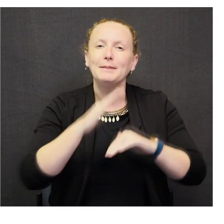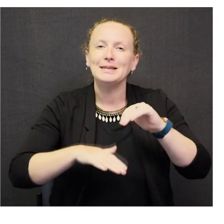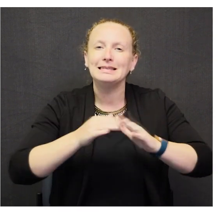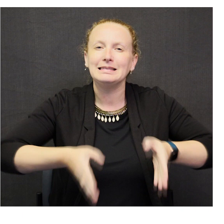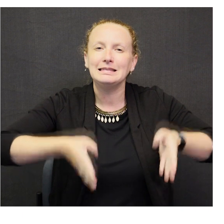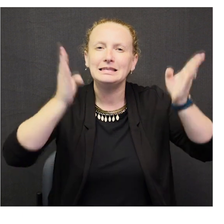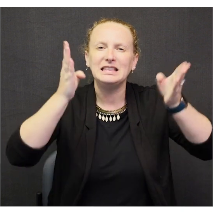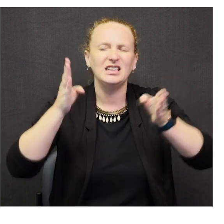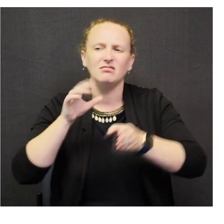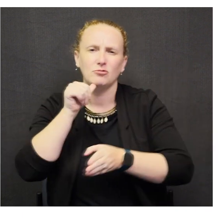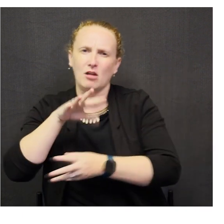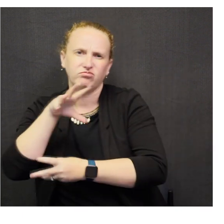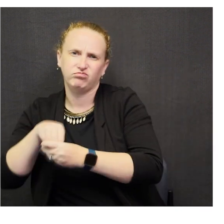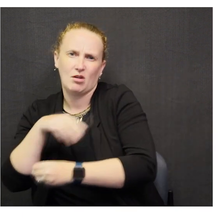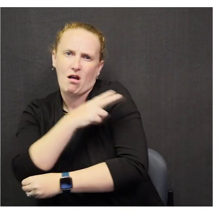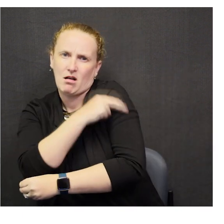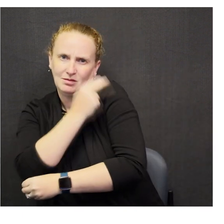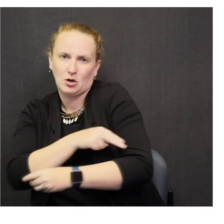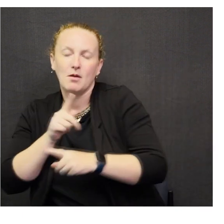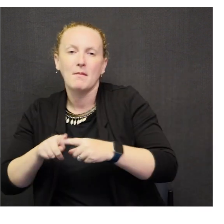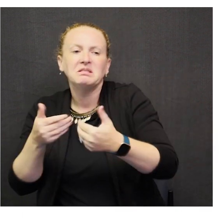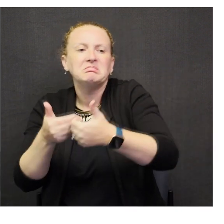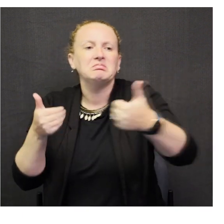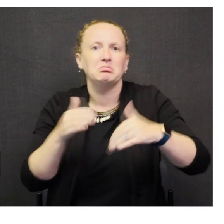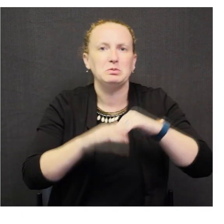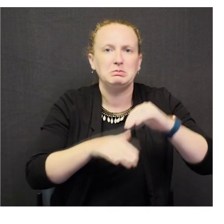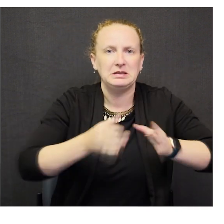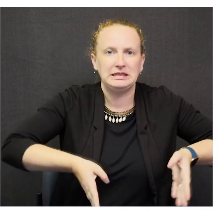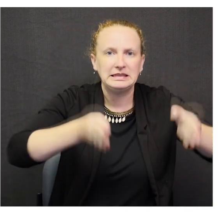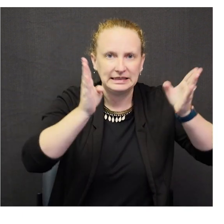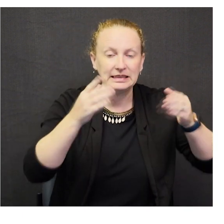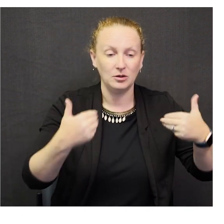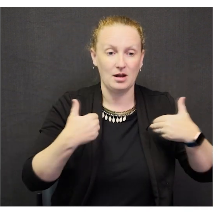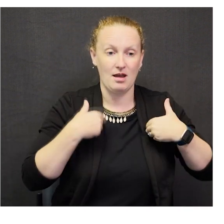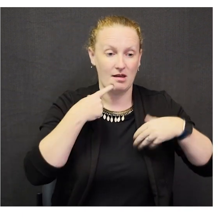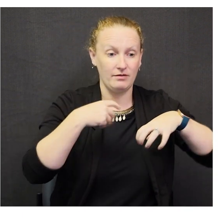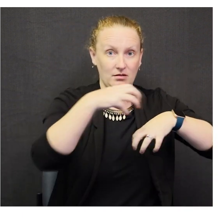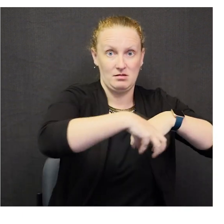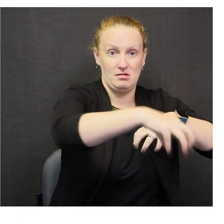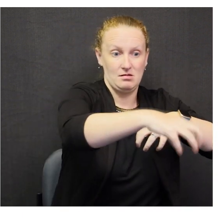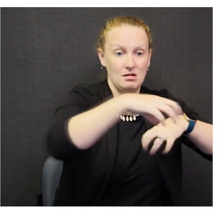very concerned that just one COVID infection could take out off Chunk or the whole call